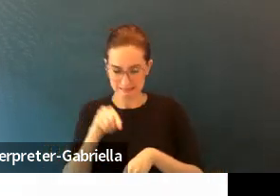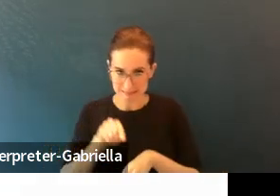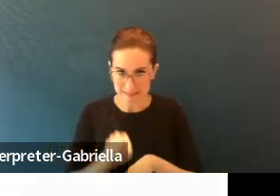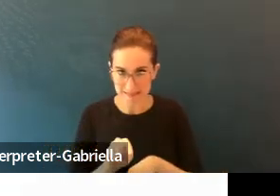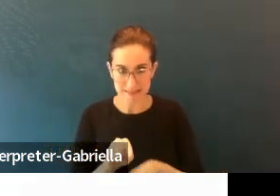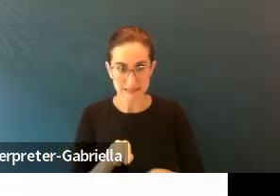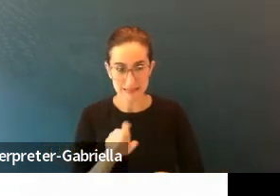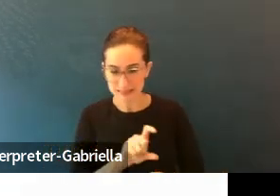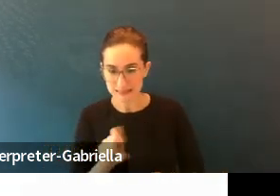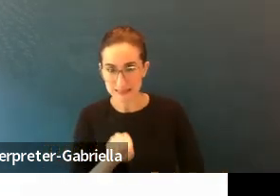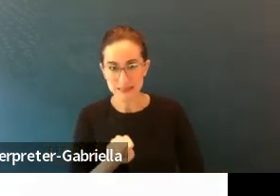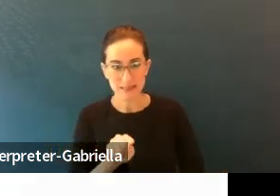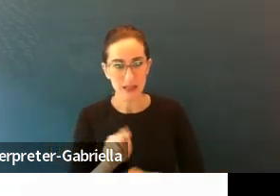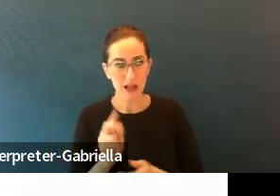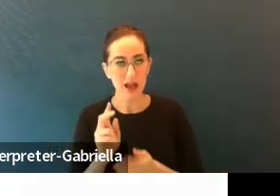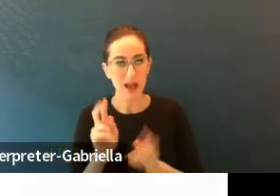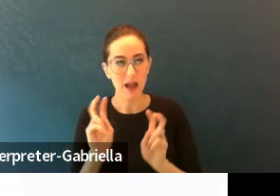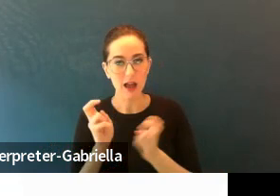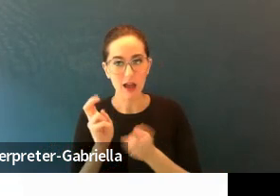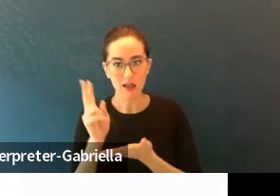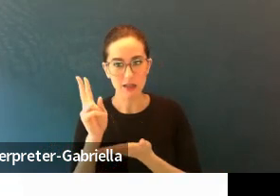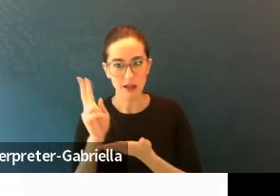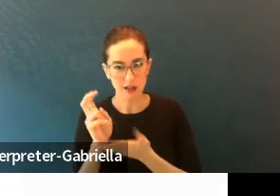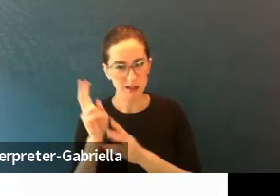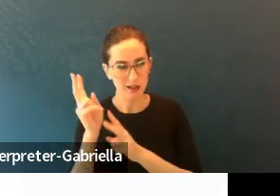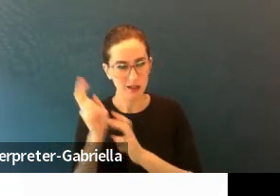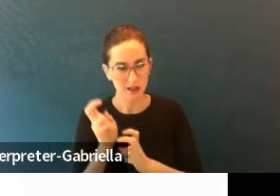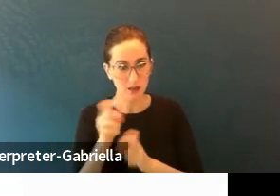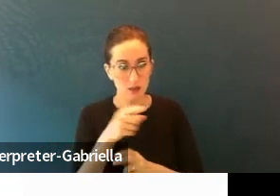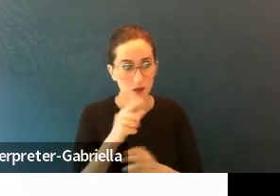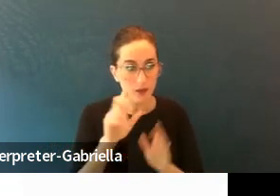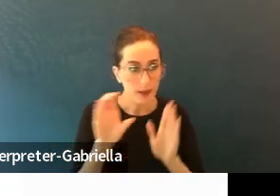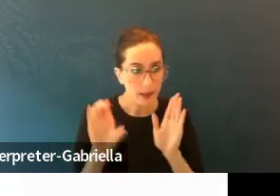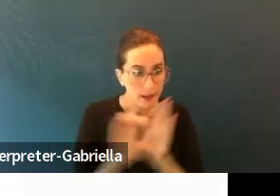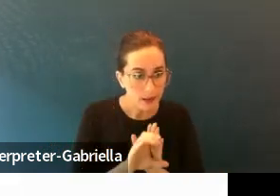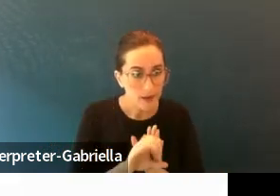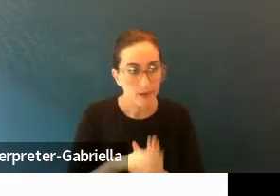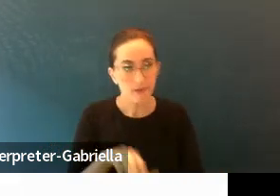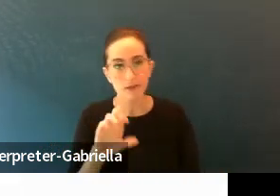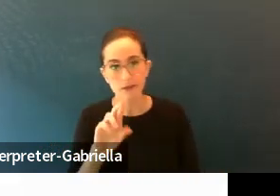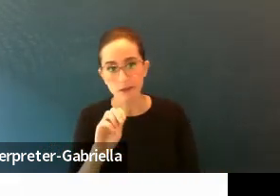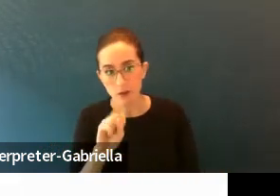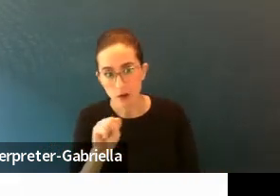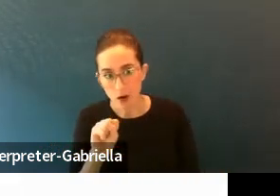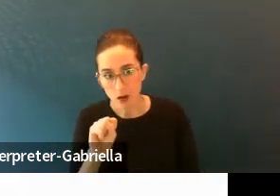we've got image data across PDF or PowerPoint, and so I'll select the PDF.